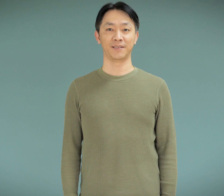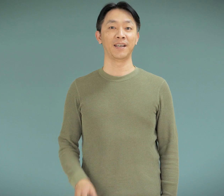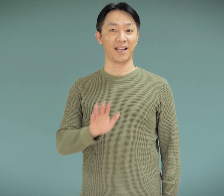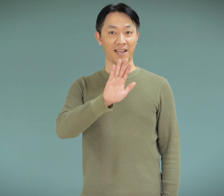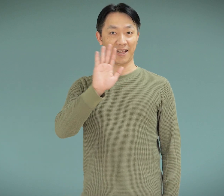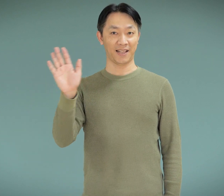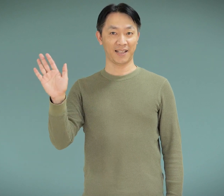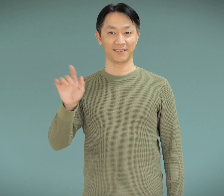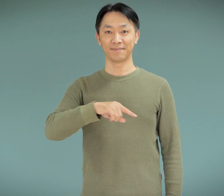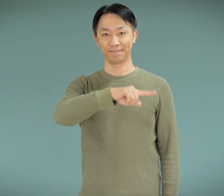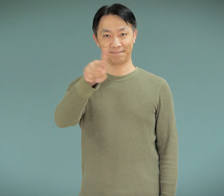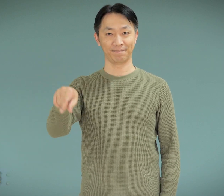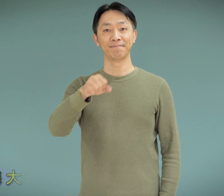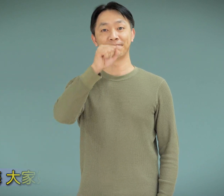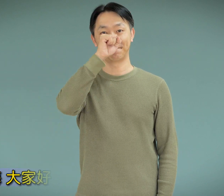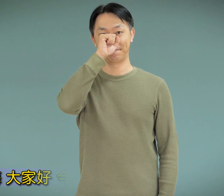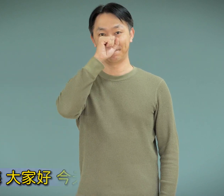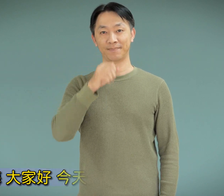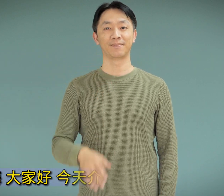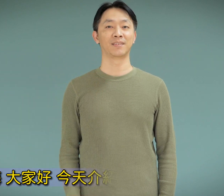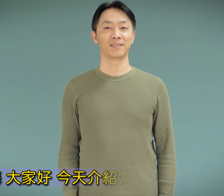hello, eyeryone